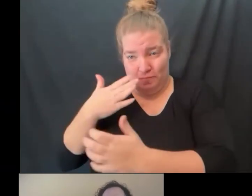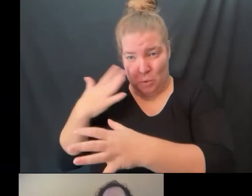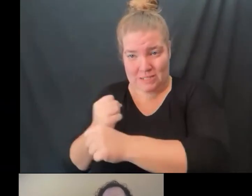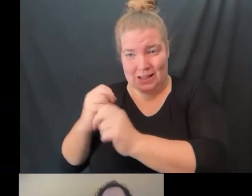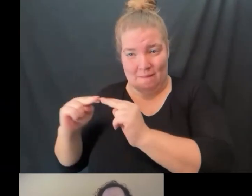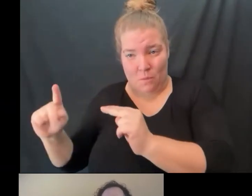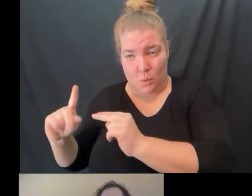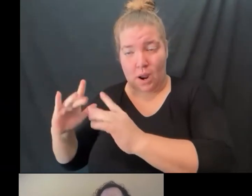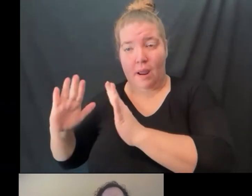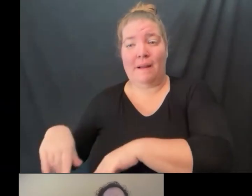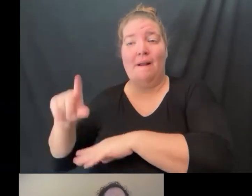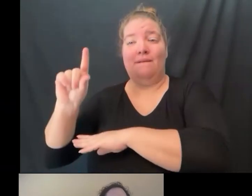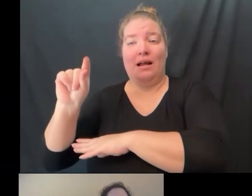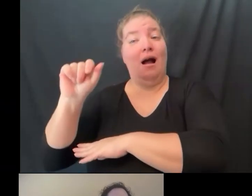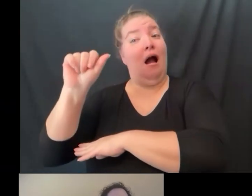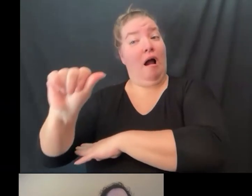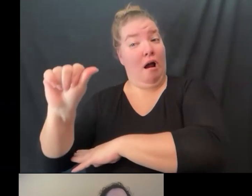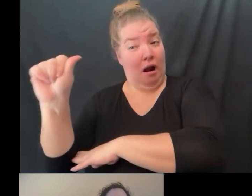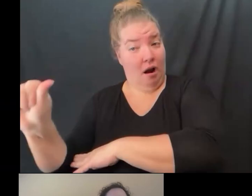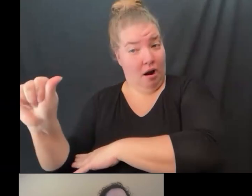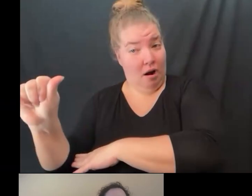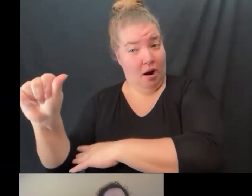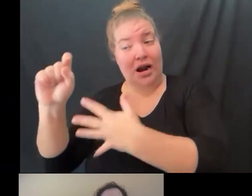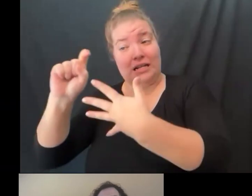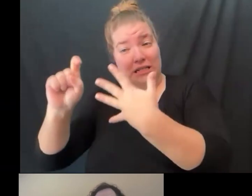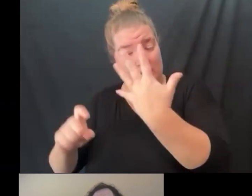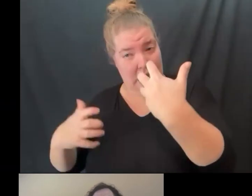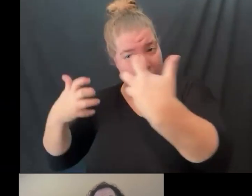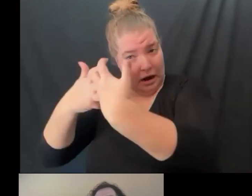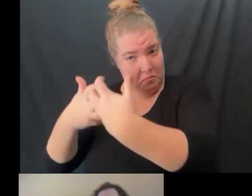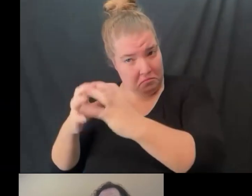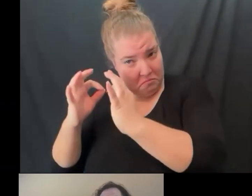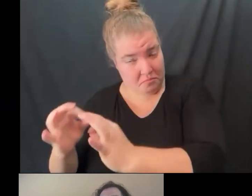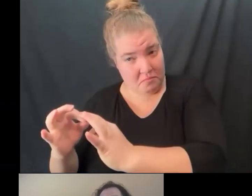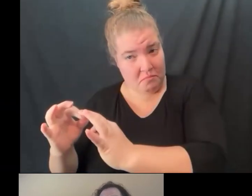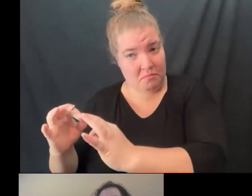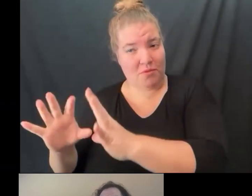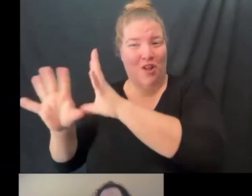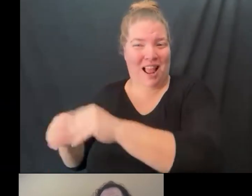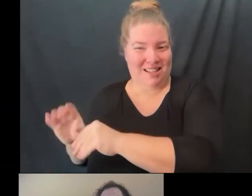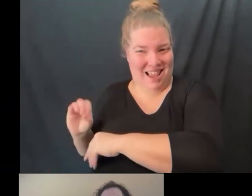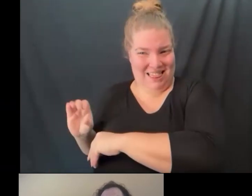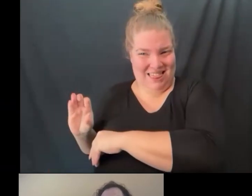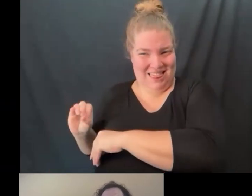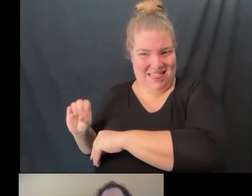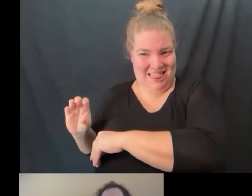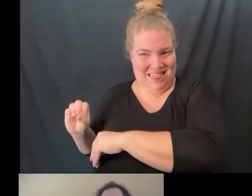Level AA success criteria. So that's 30 plus 20, so that's 50 success criteria